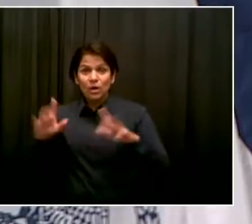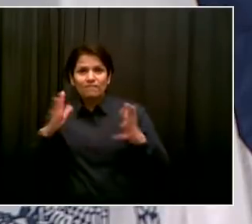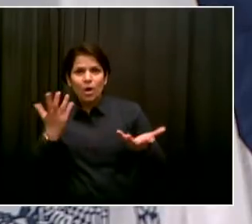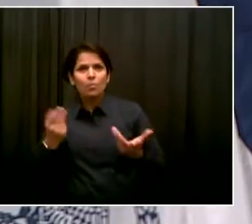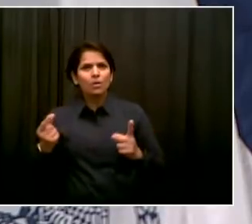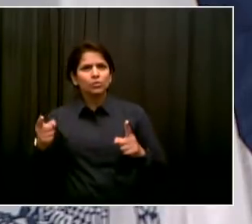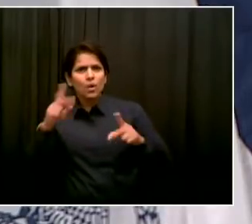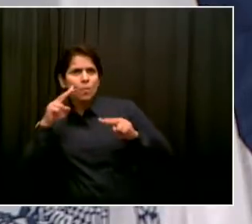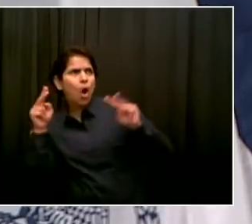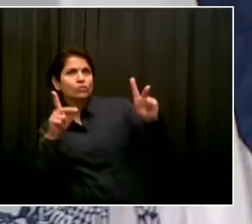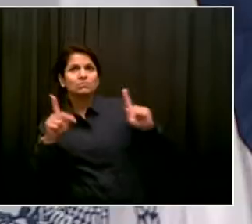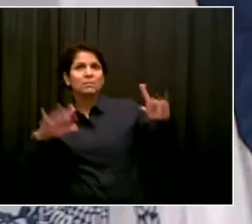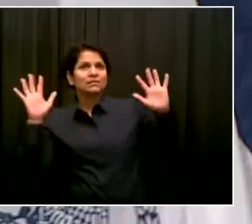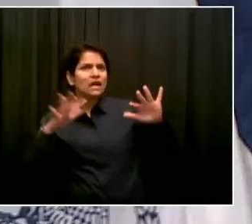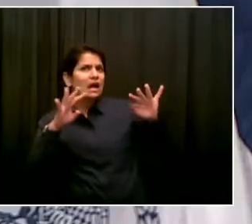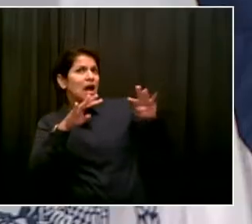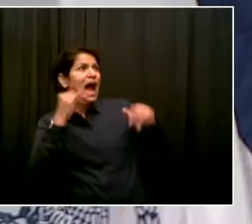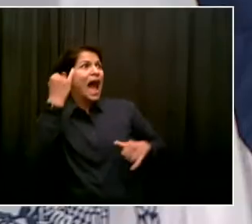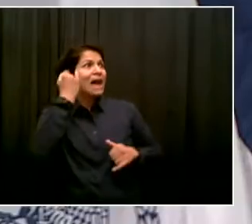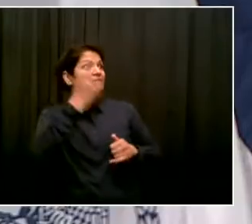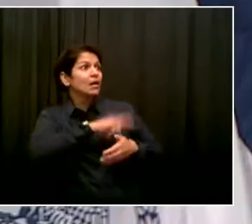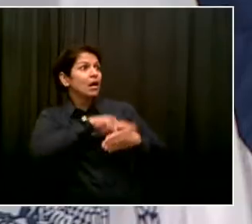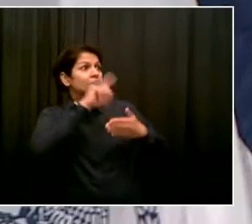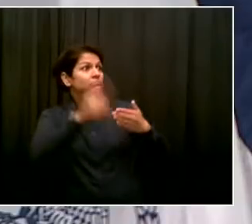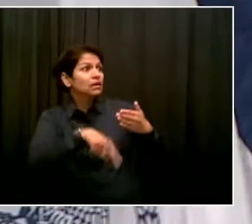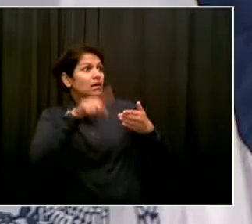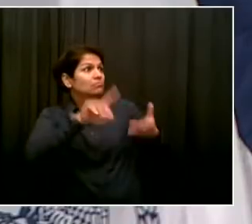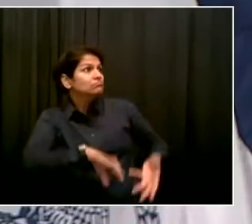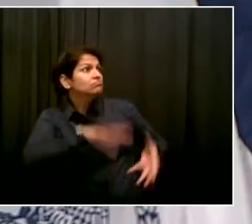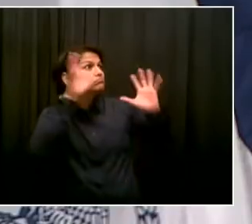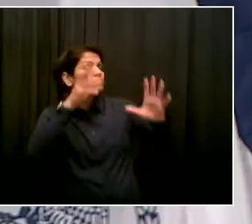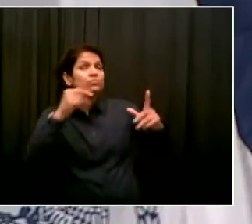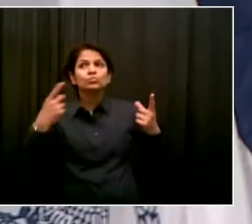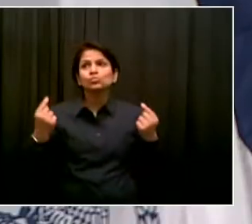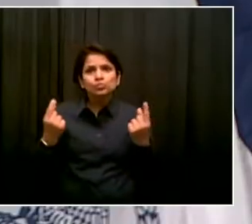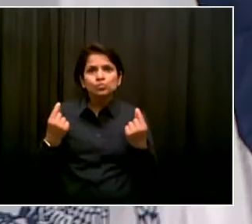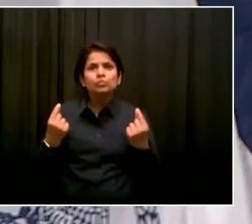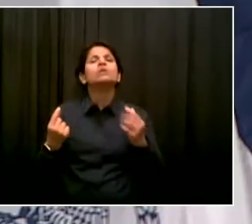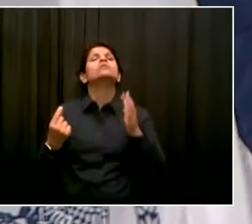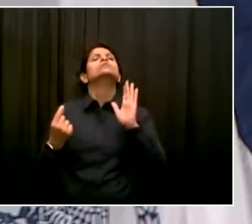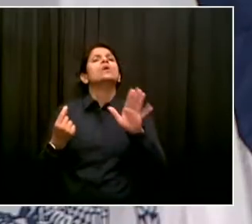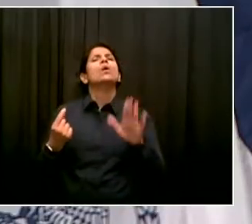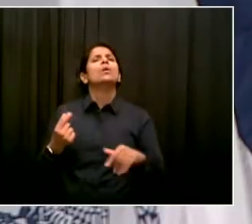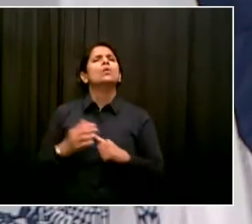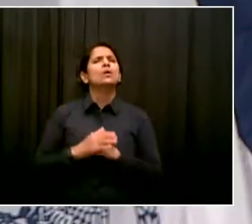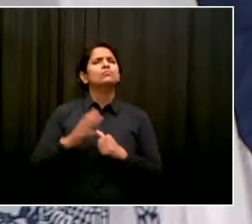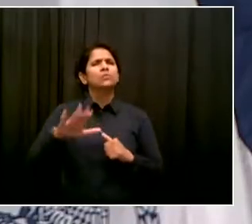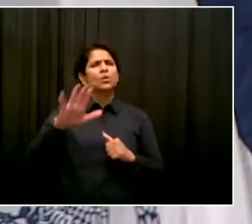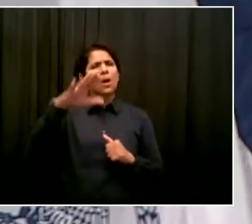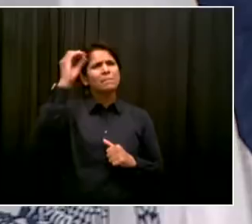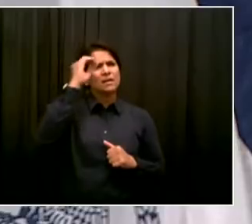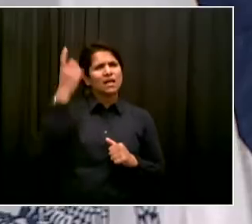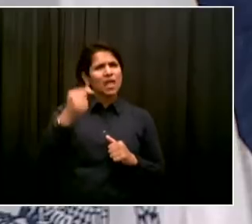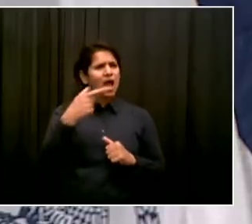TO PREPARE FOR REACTIONS TO THE VERDICT AND HOW DO YOU FEEL